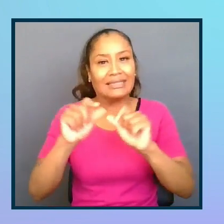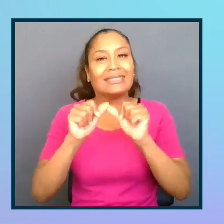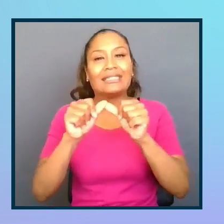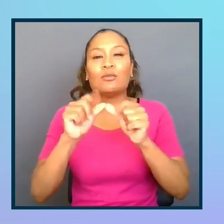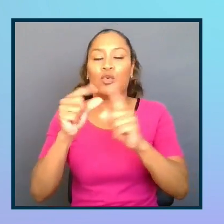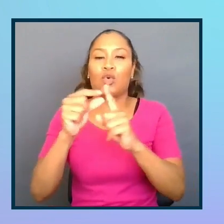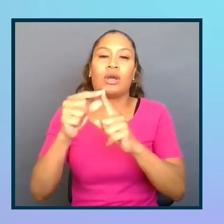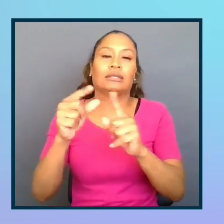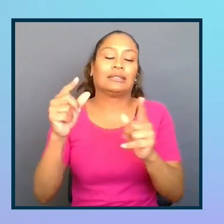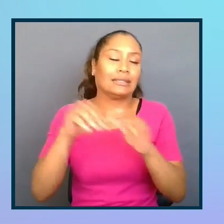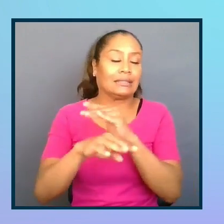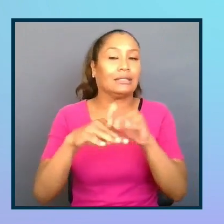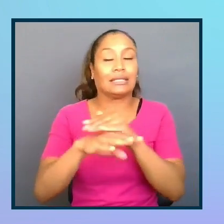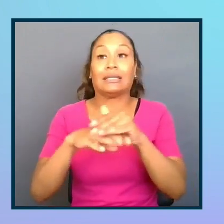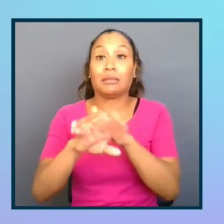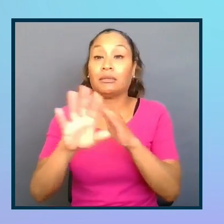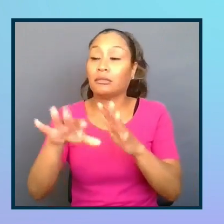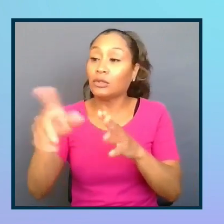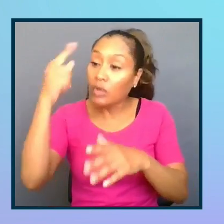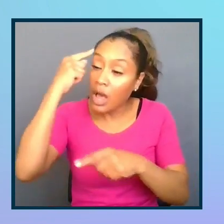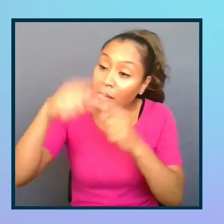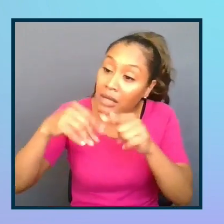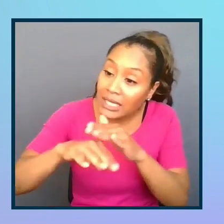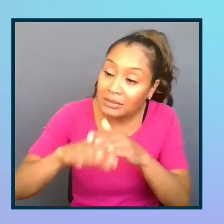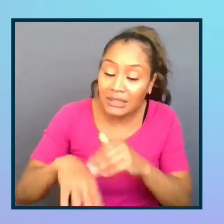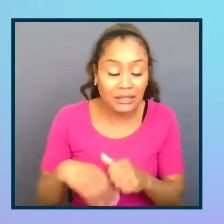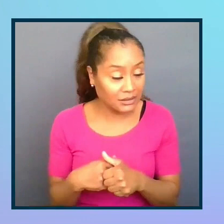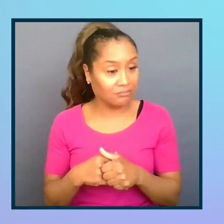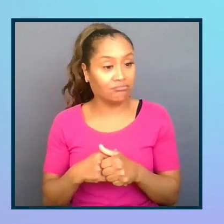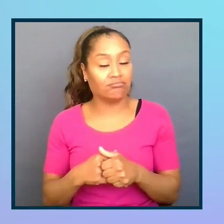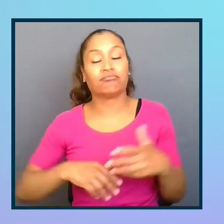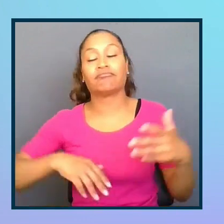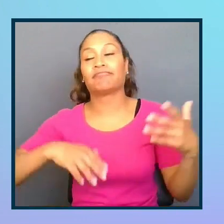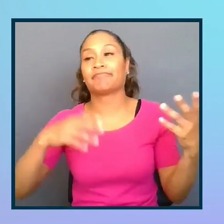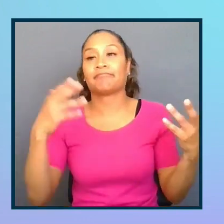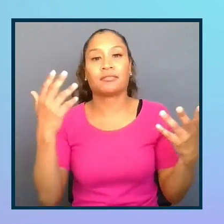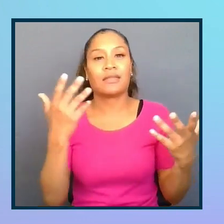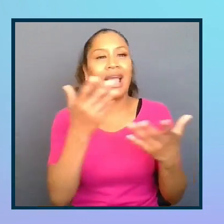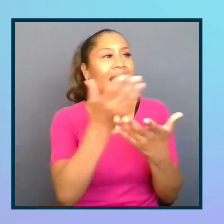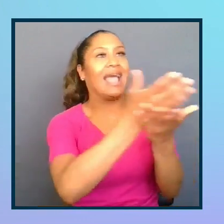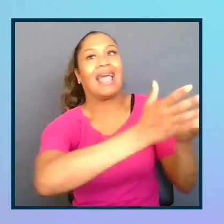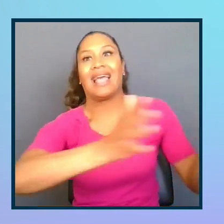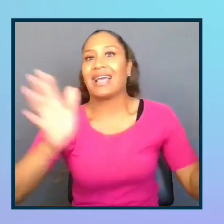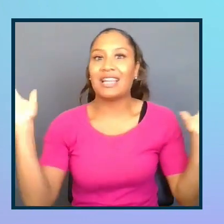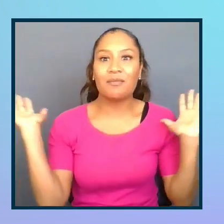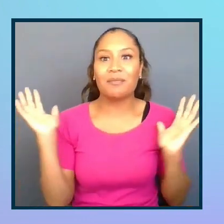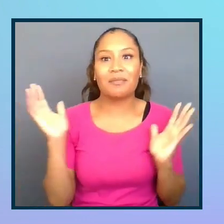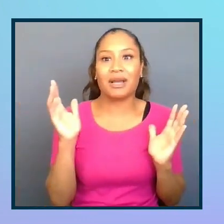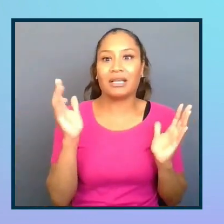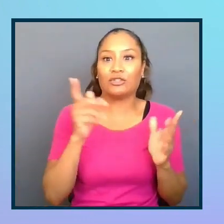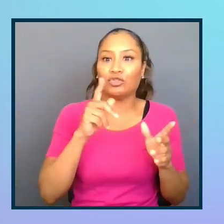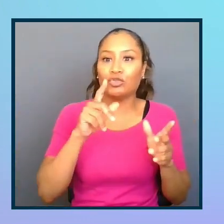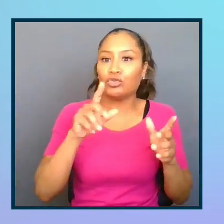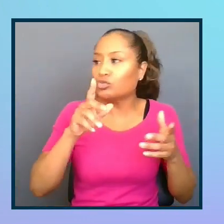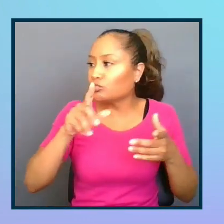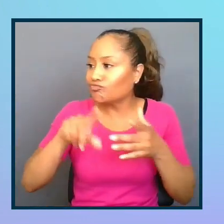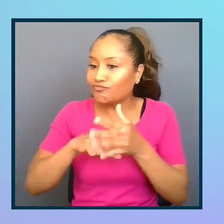and have you thought about accessibility to anybody who sort of starts looking at any kind of development?